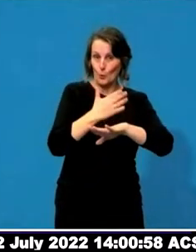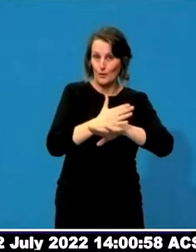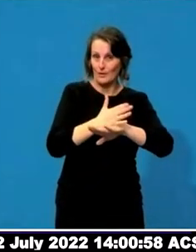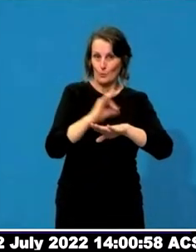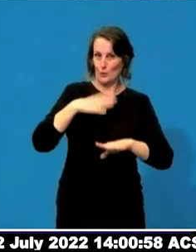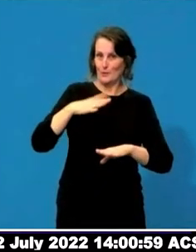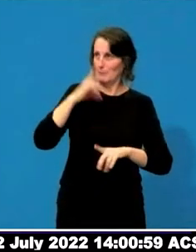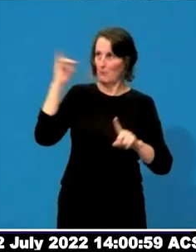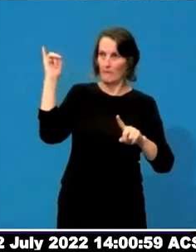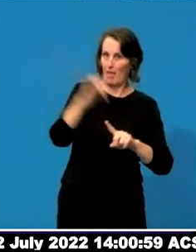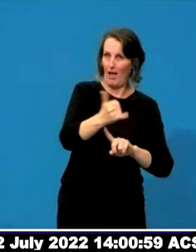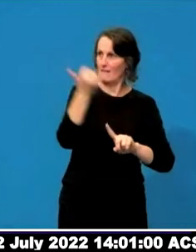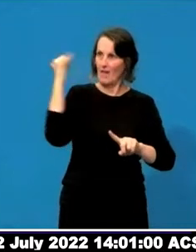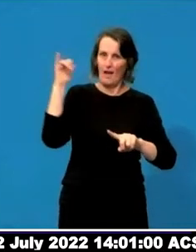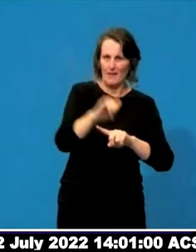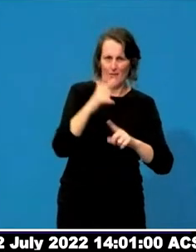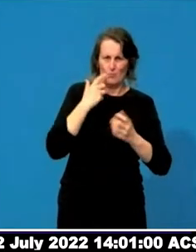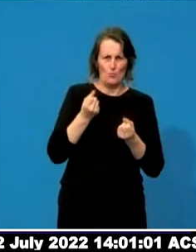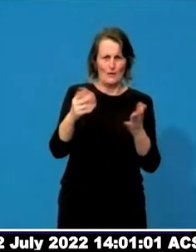And who - who would pay them, do you think?